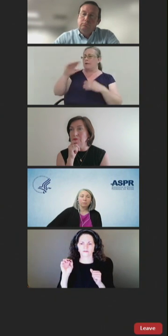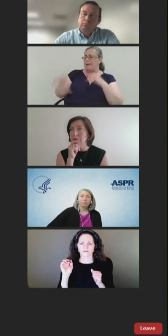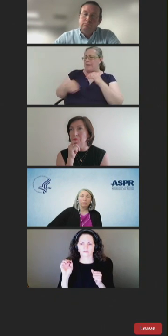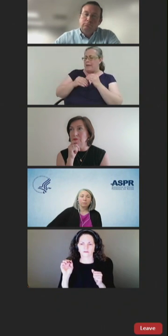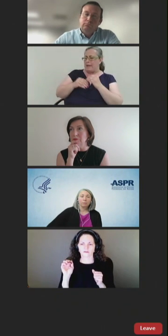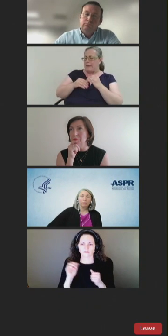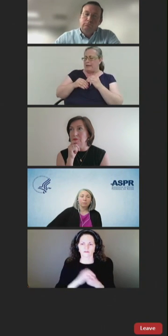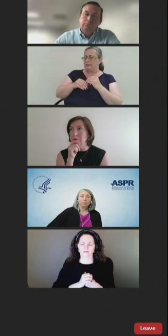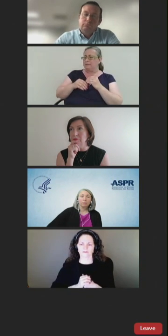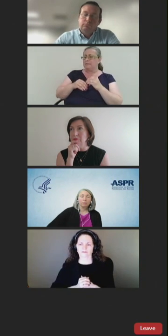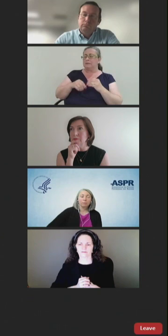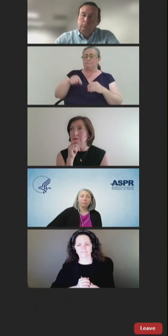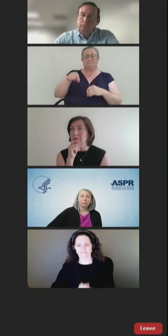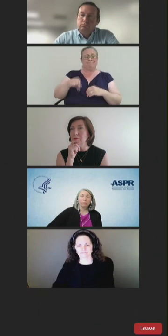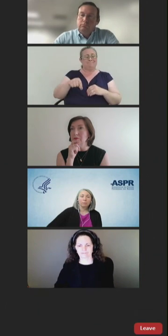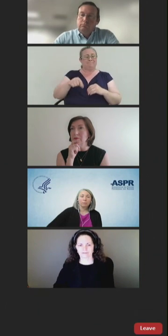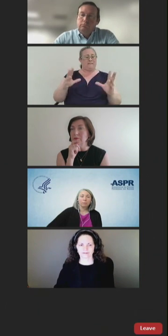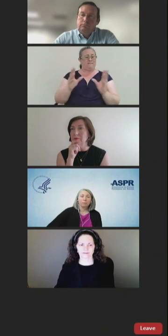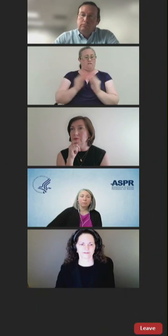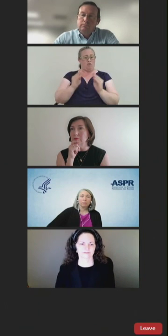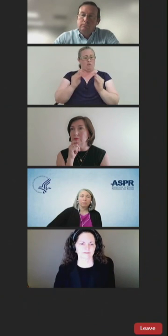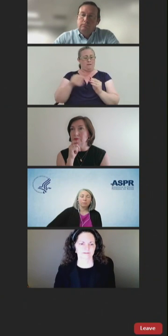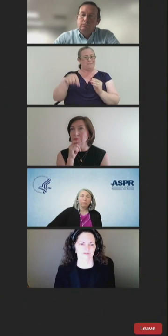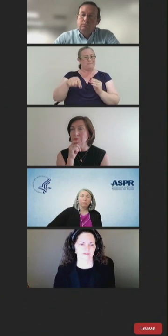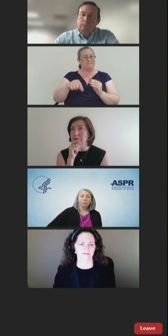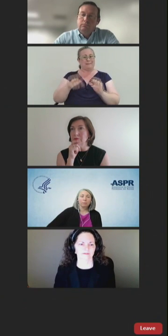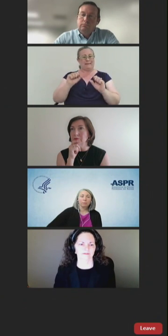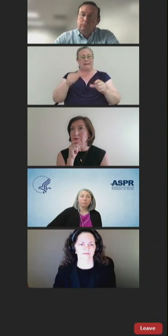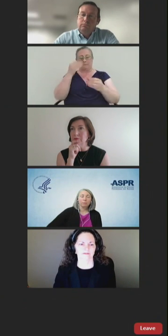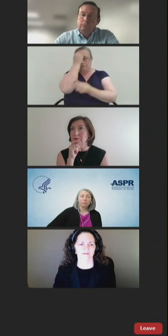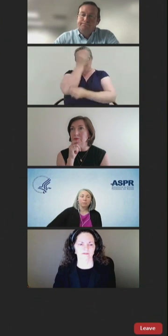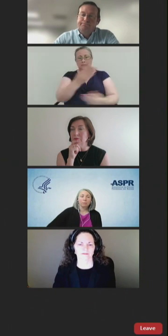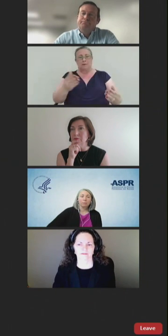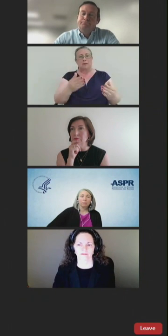can get the message out that there are prior preparations in place,